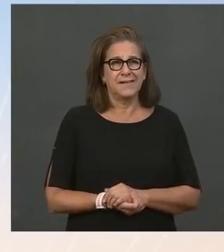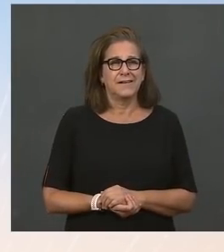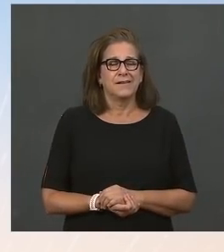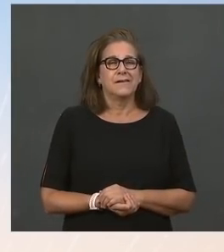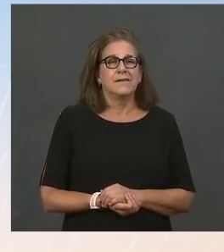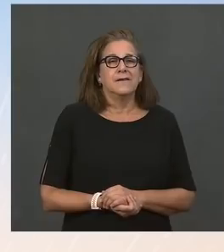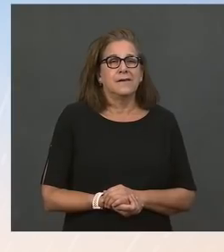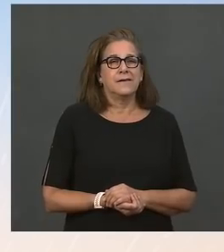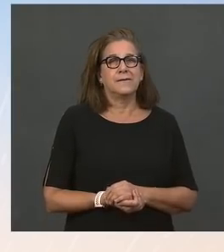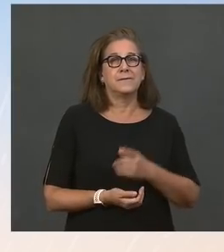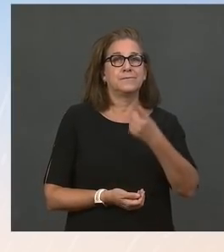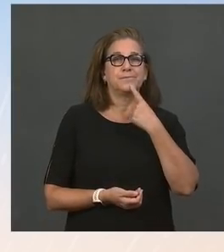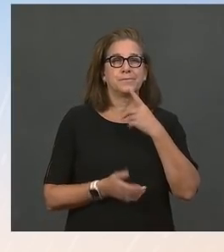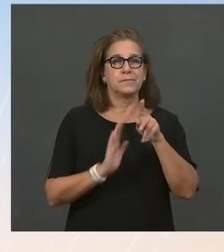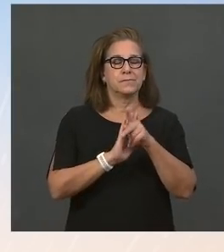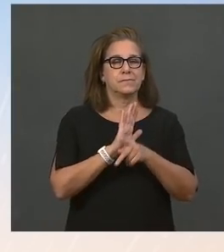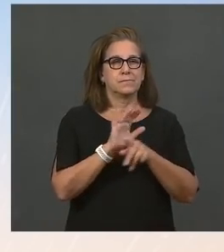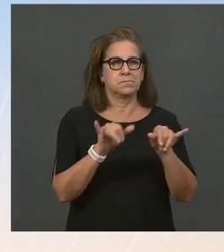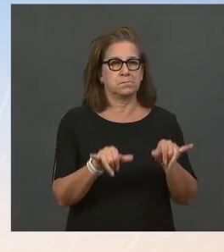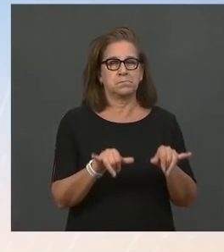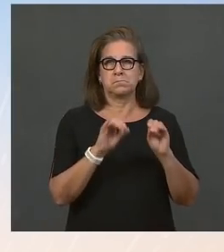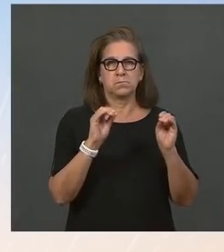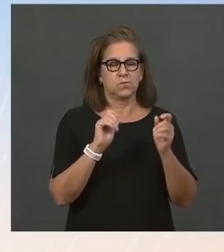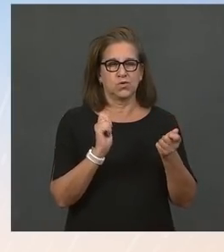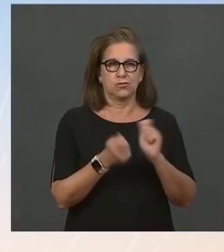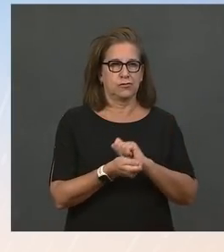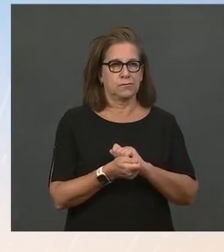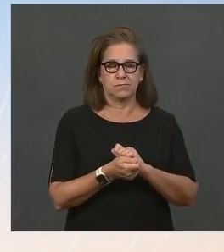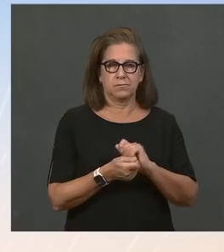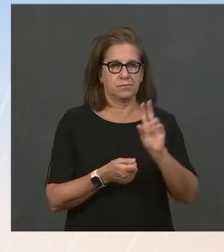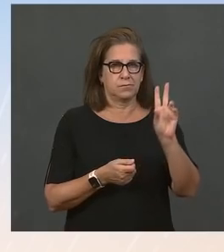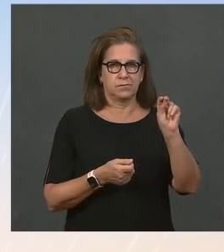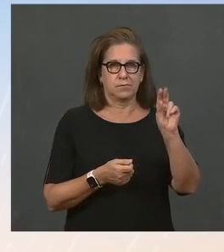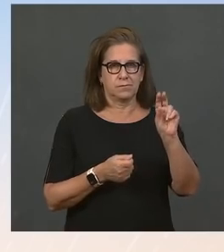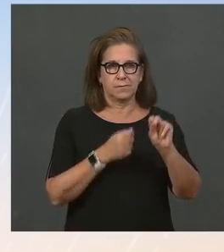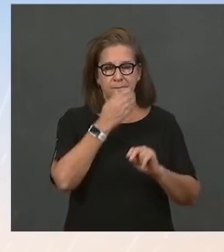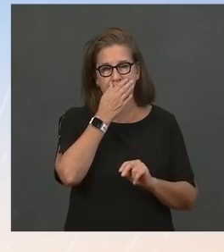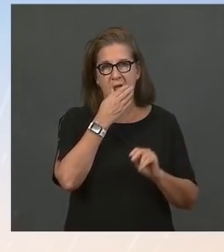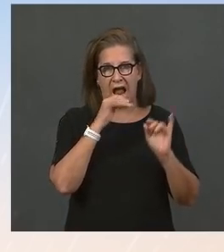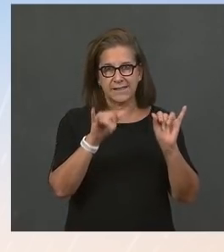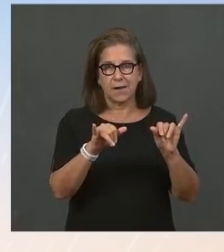nor has he made a decision to change our policy. The Press: Okay. And moving back to the legislation: